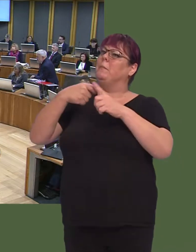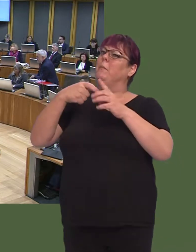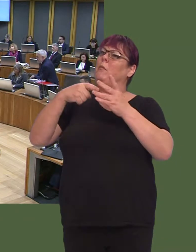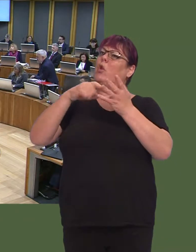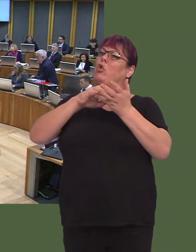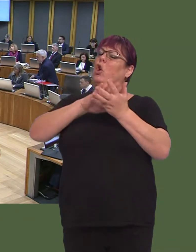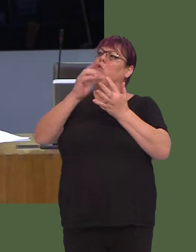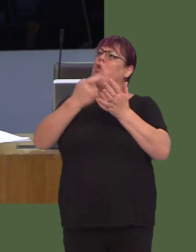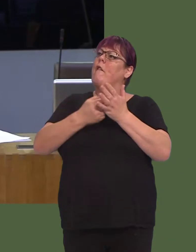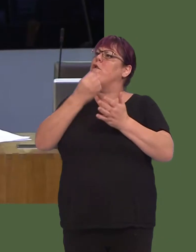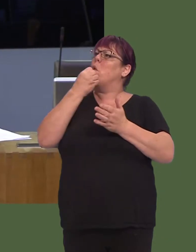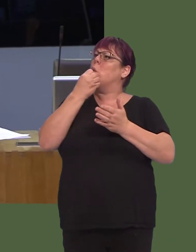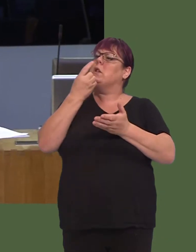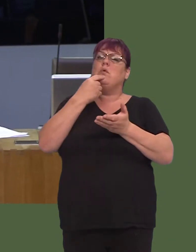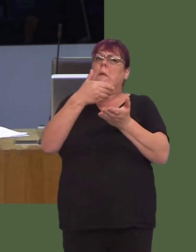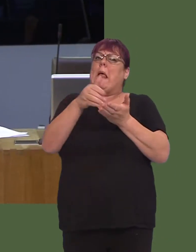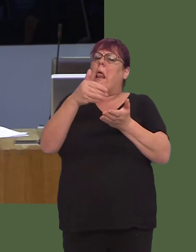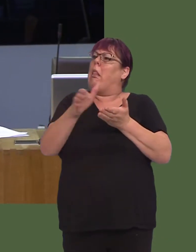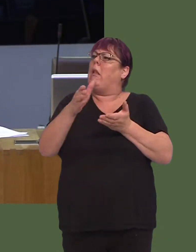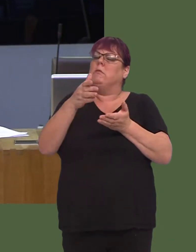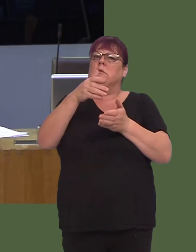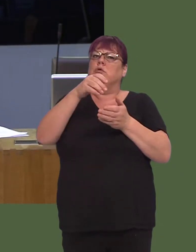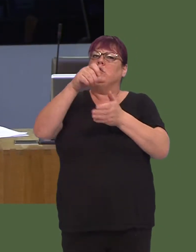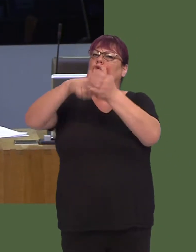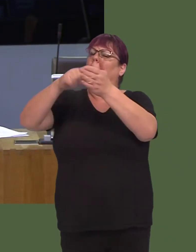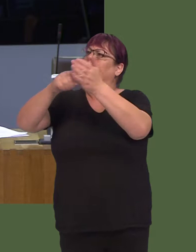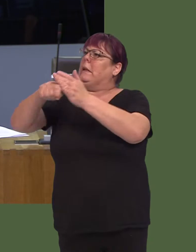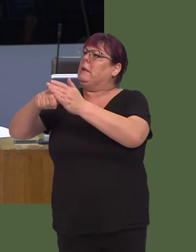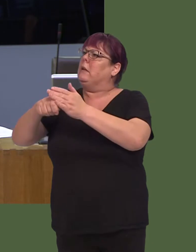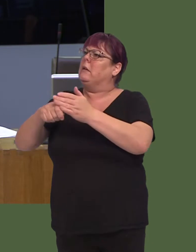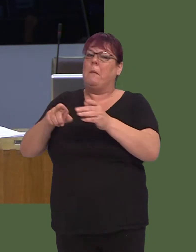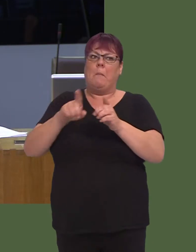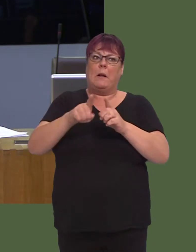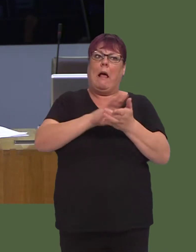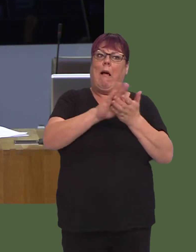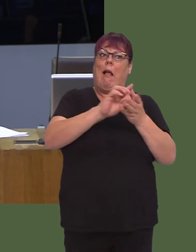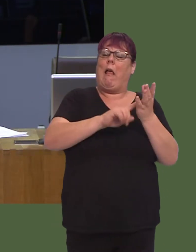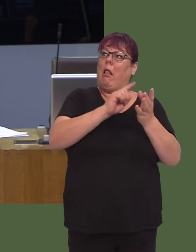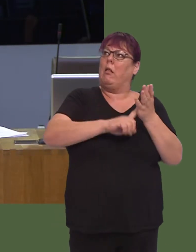that kosher food is entering the mainstream food market, but there is some evidence that halal food is.